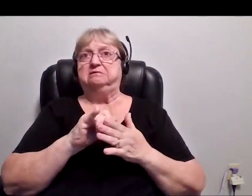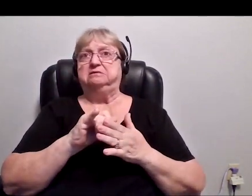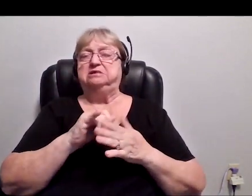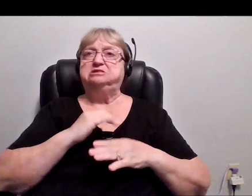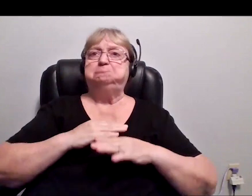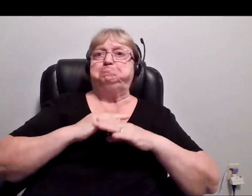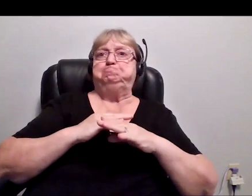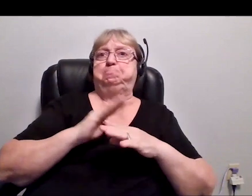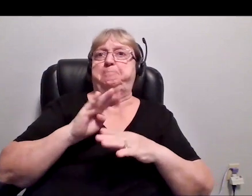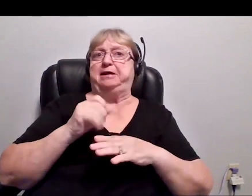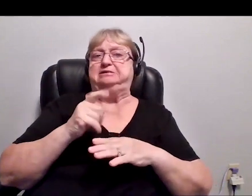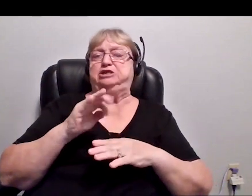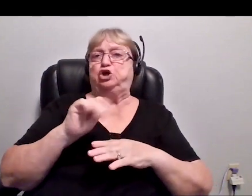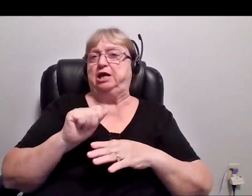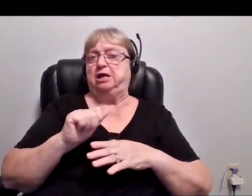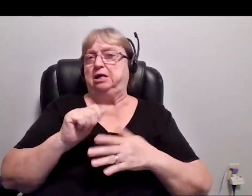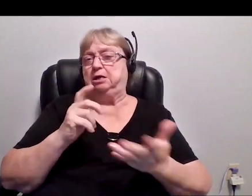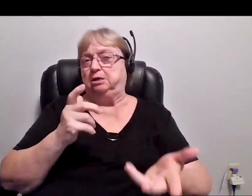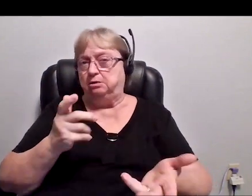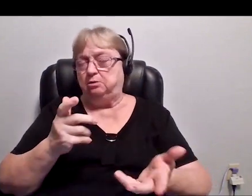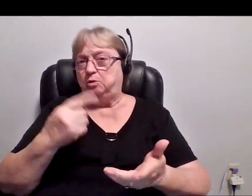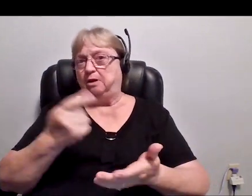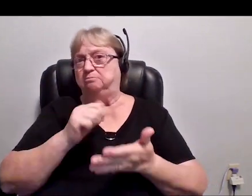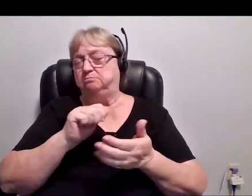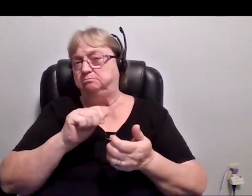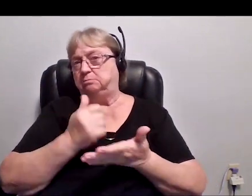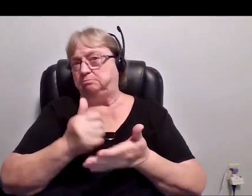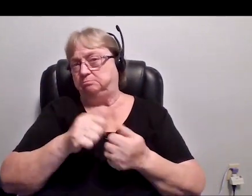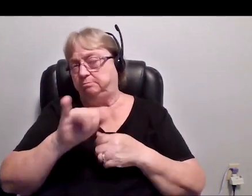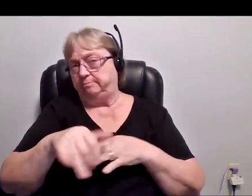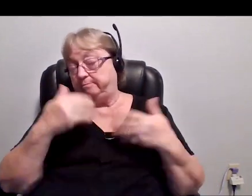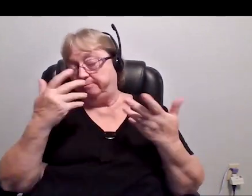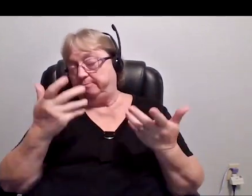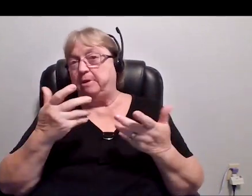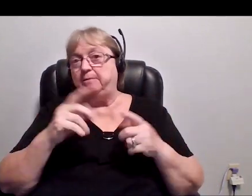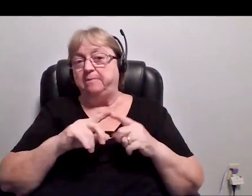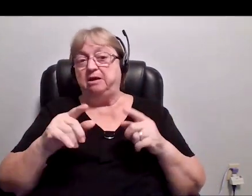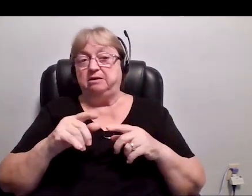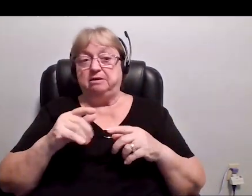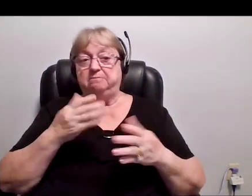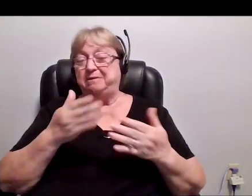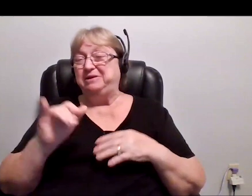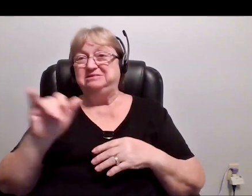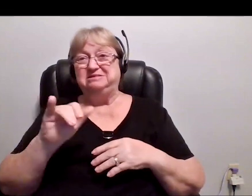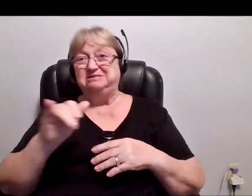or somehow helps with that. Otherwise, it might be the same way of maybe cleaning some toys,